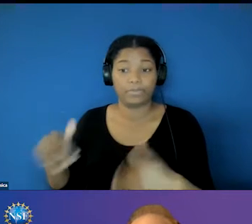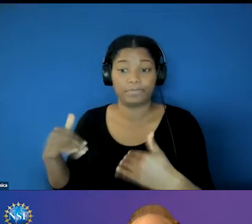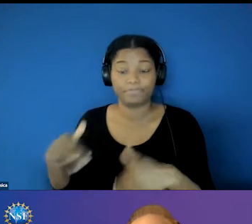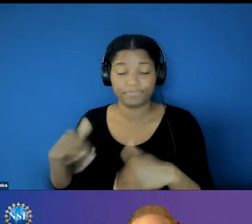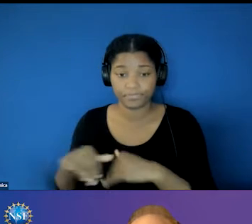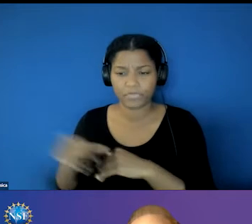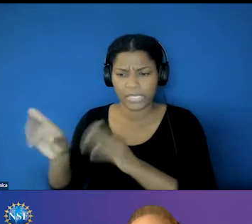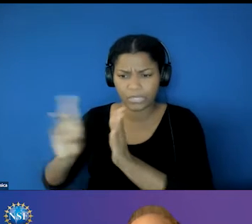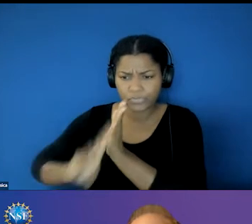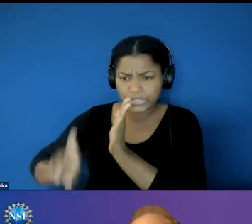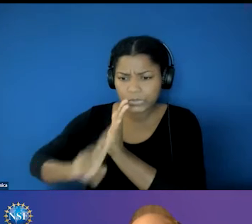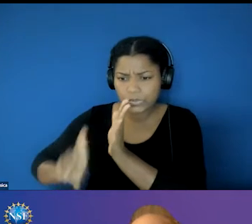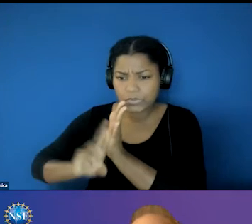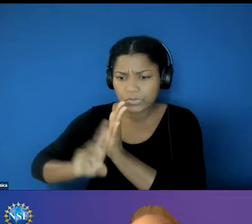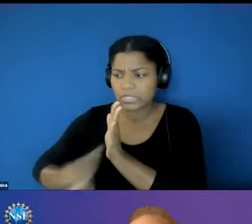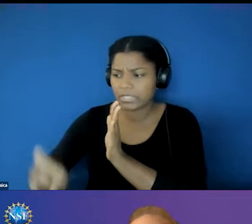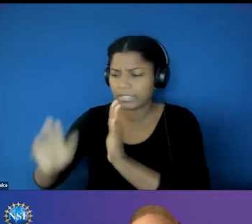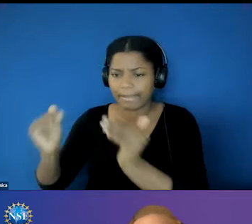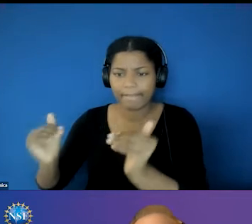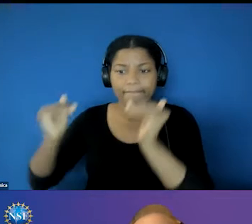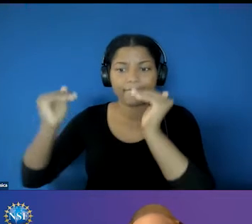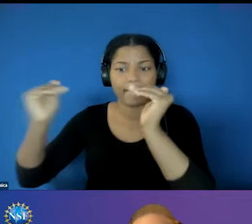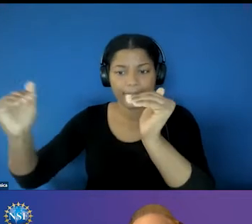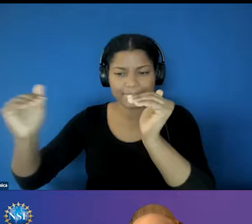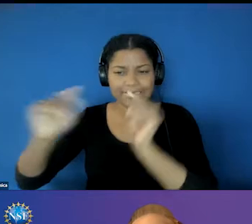research advancing the frontiers,